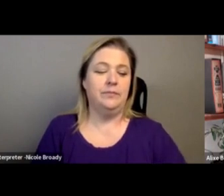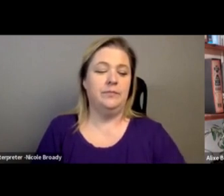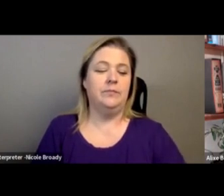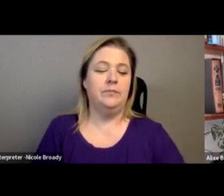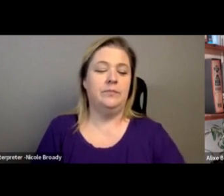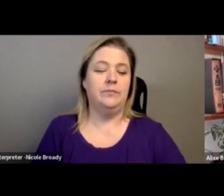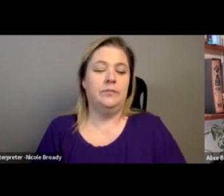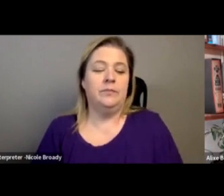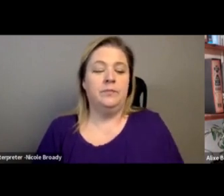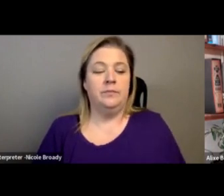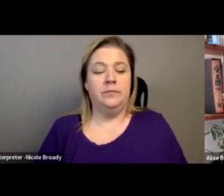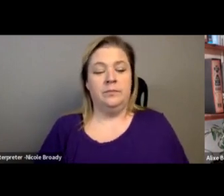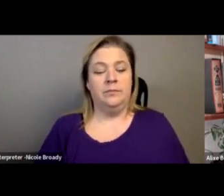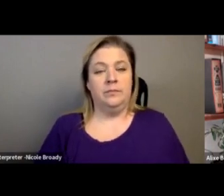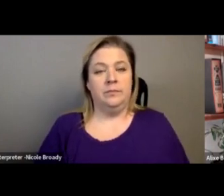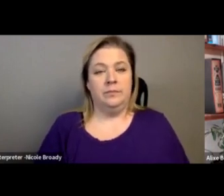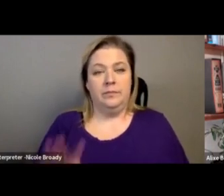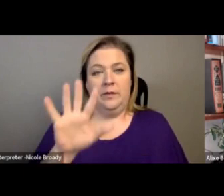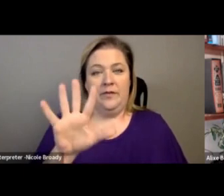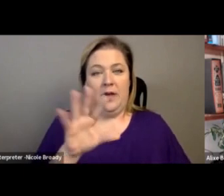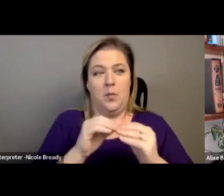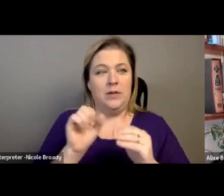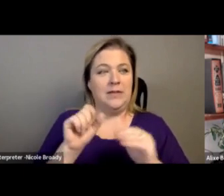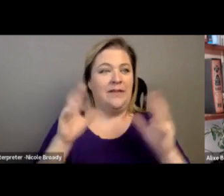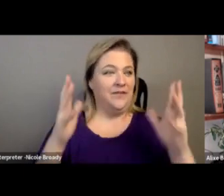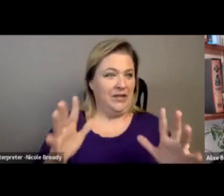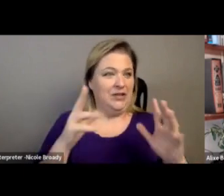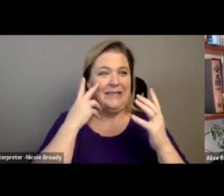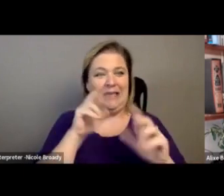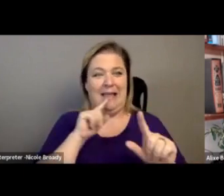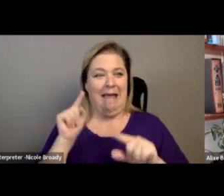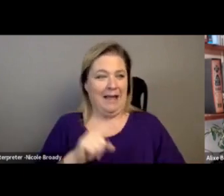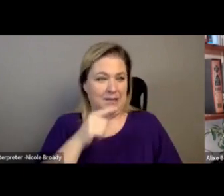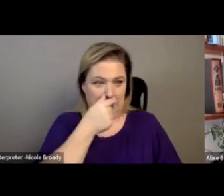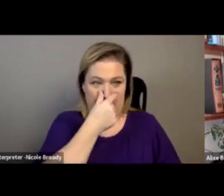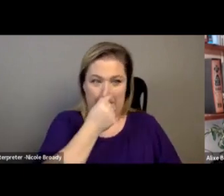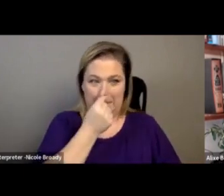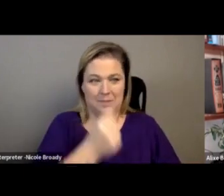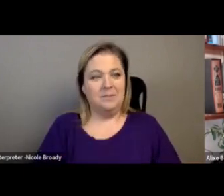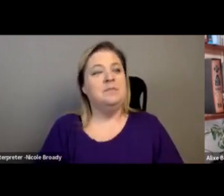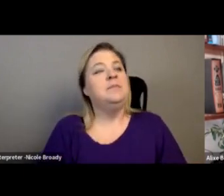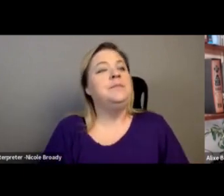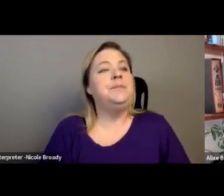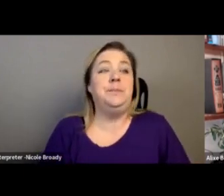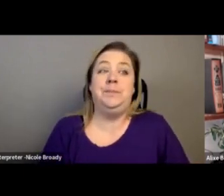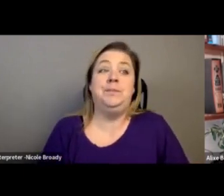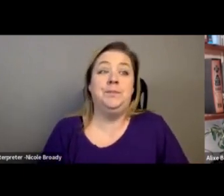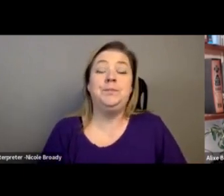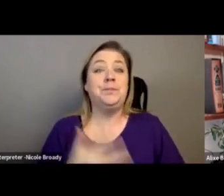we will. Okay, now let's see. So we have a mix of people joining